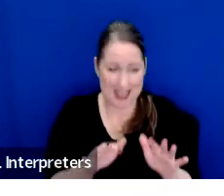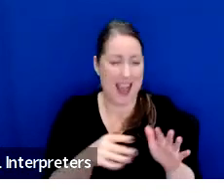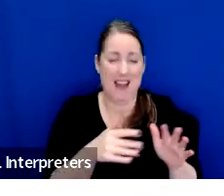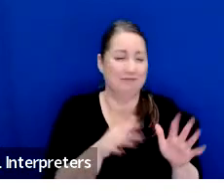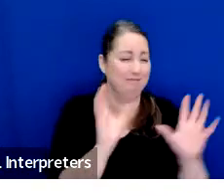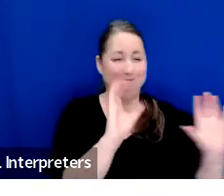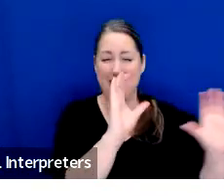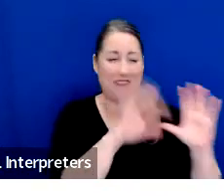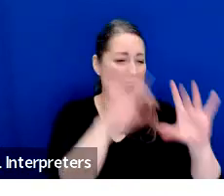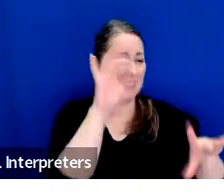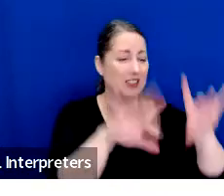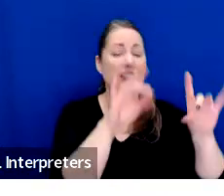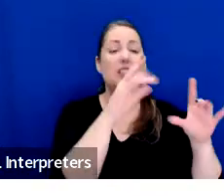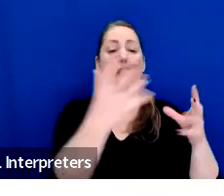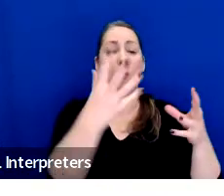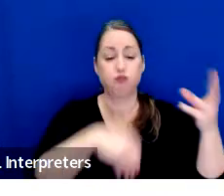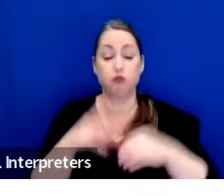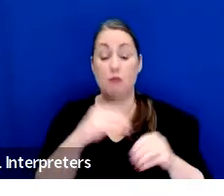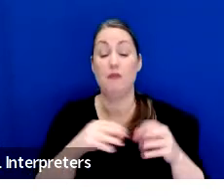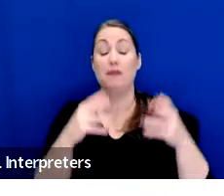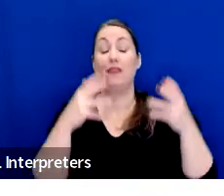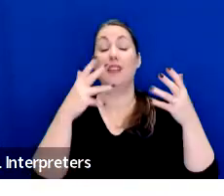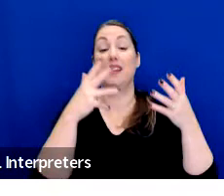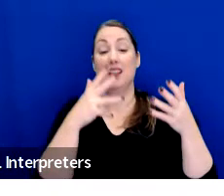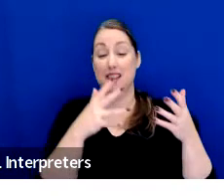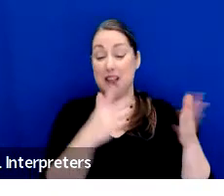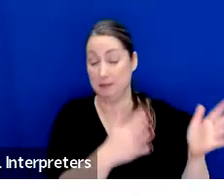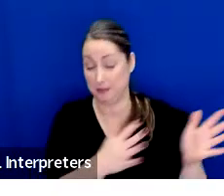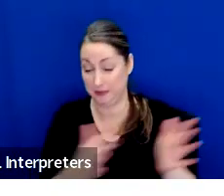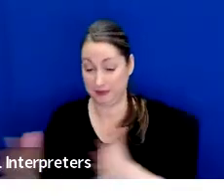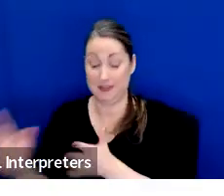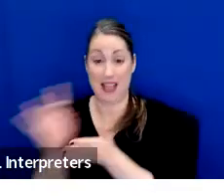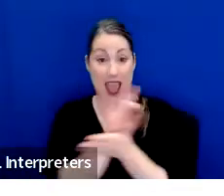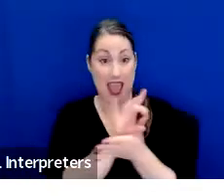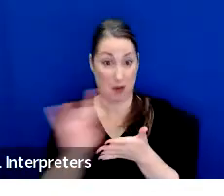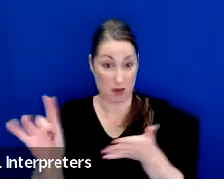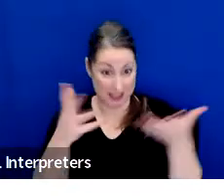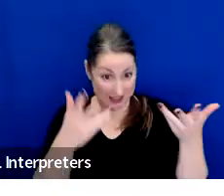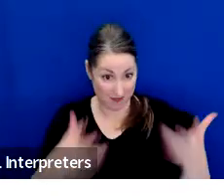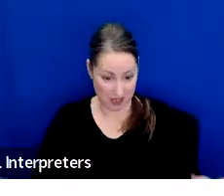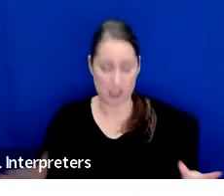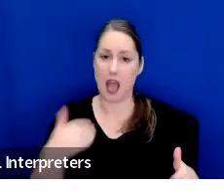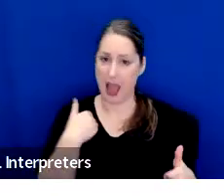And then once I was done with that eight week summer class, I sort of had the majority of the thing built